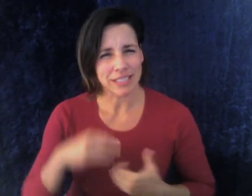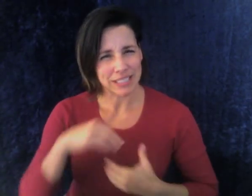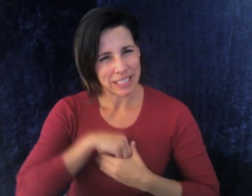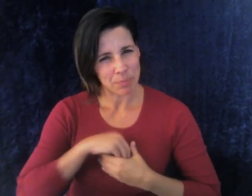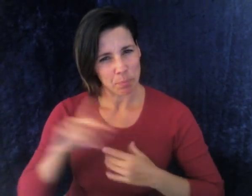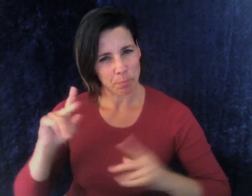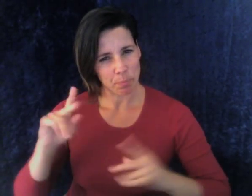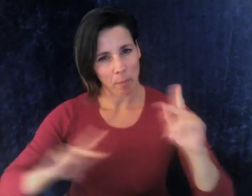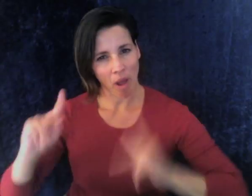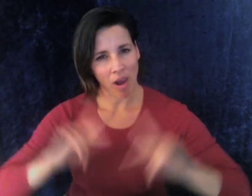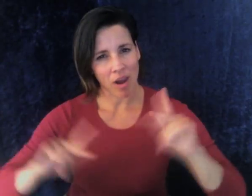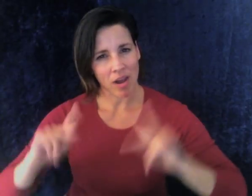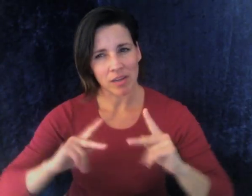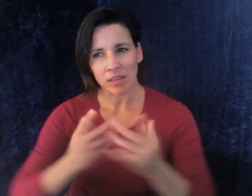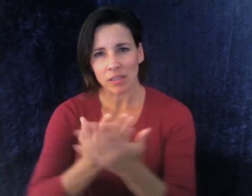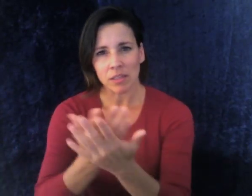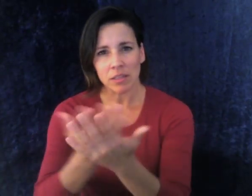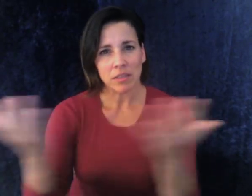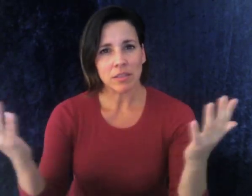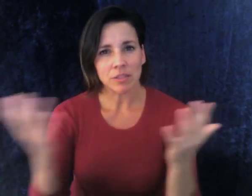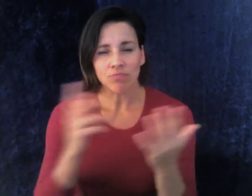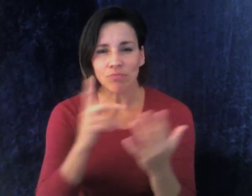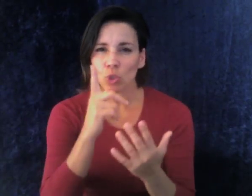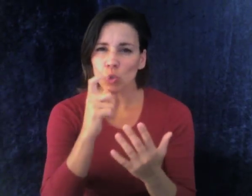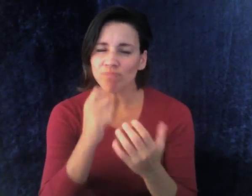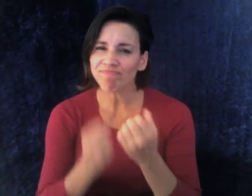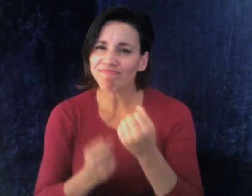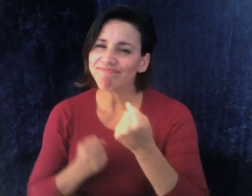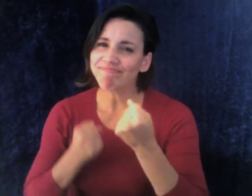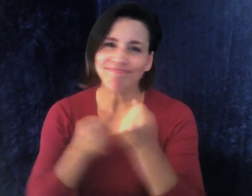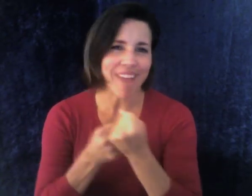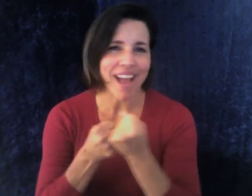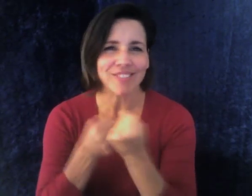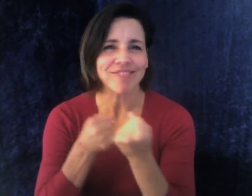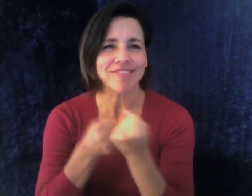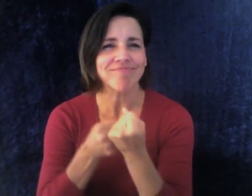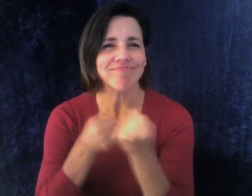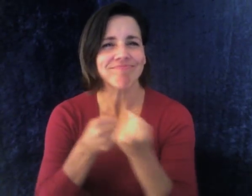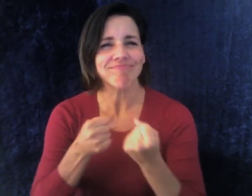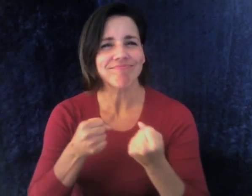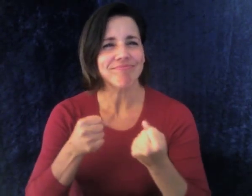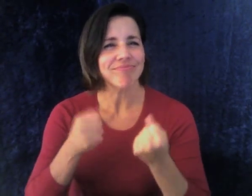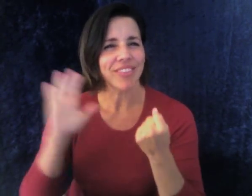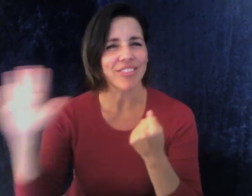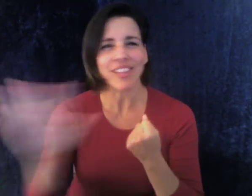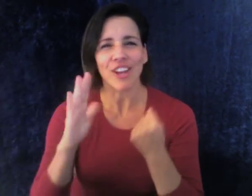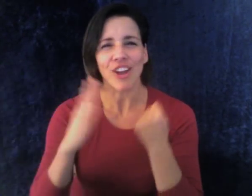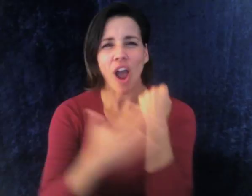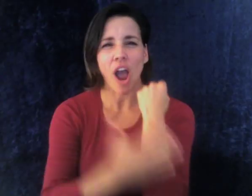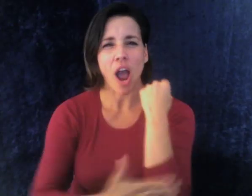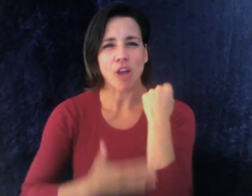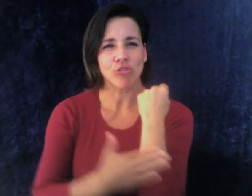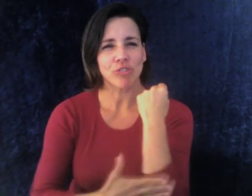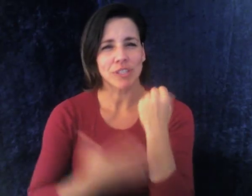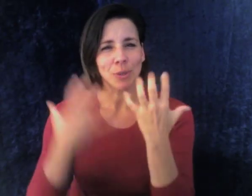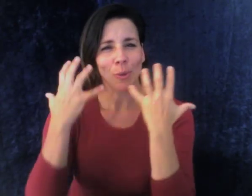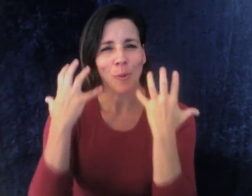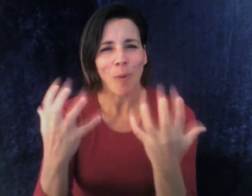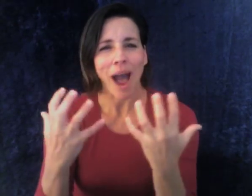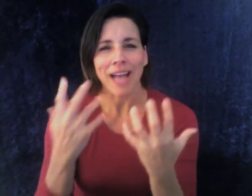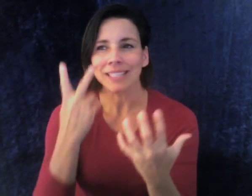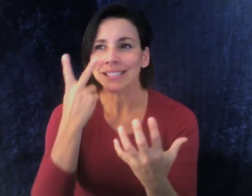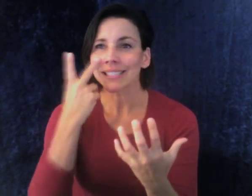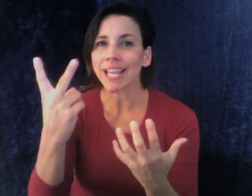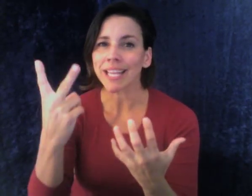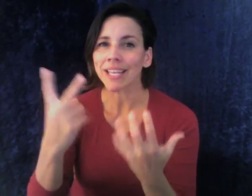in people again. Those who are returning to their sense of patriotism